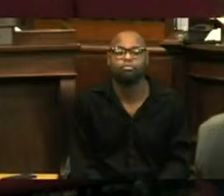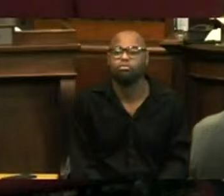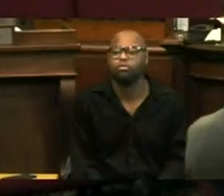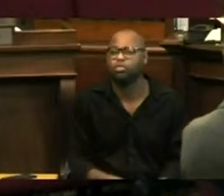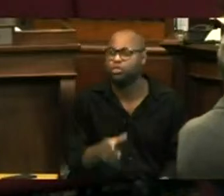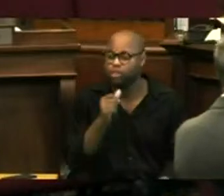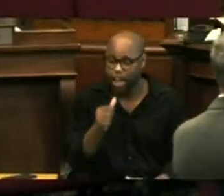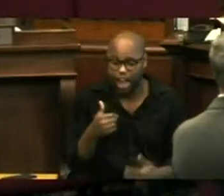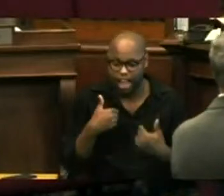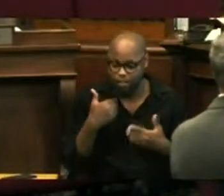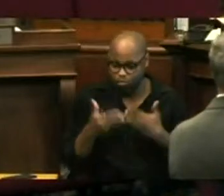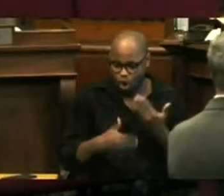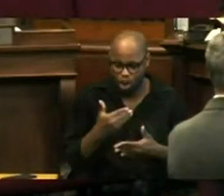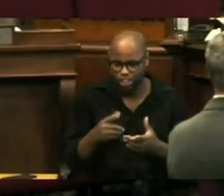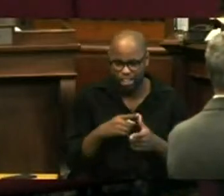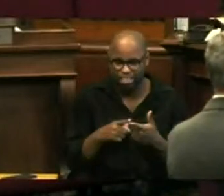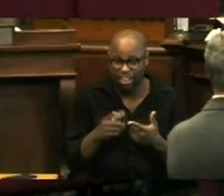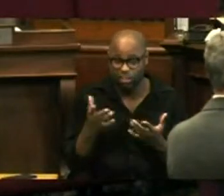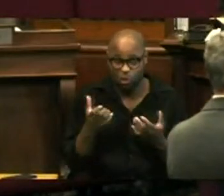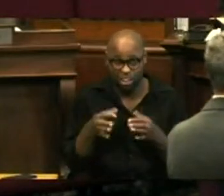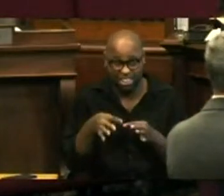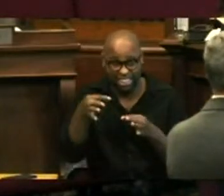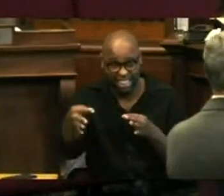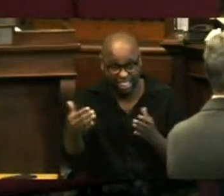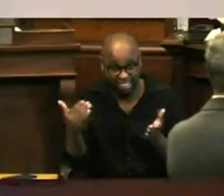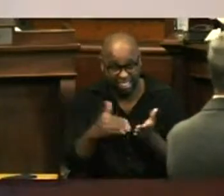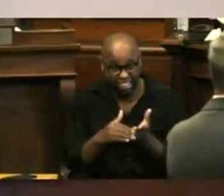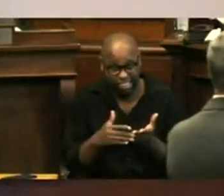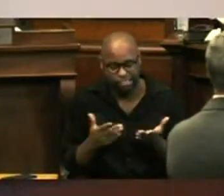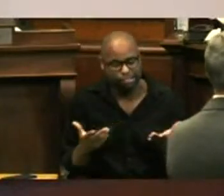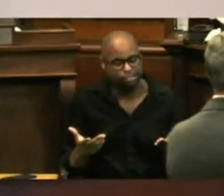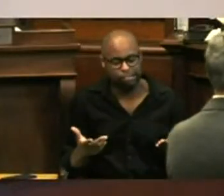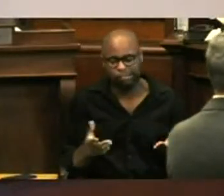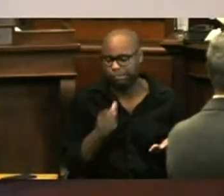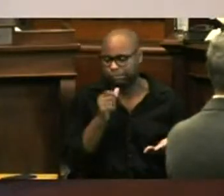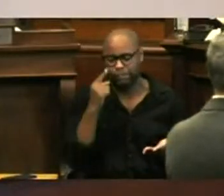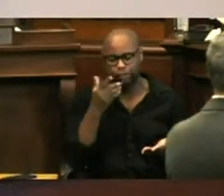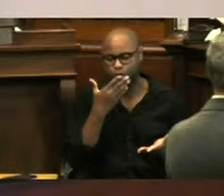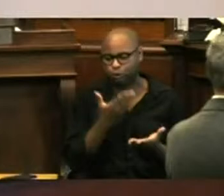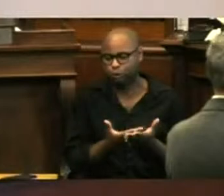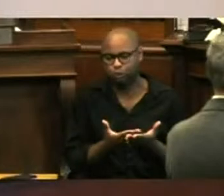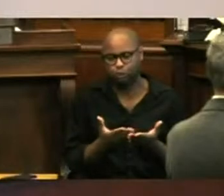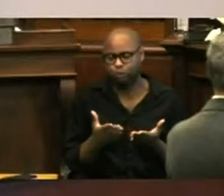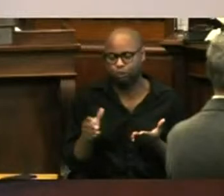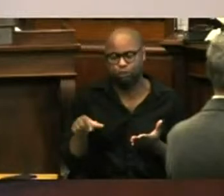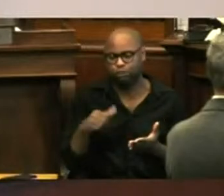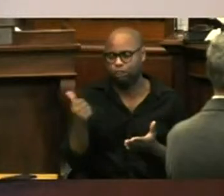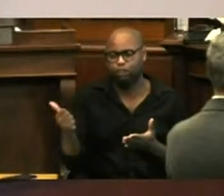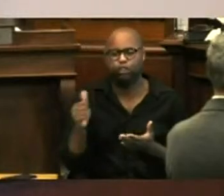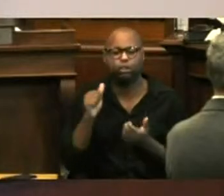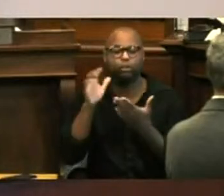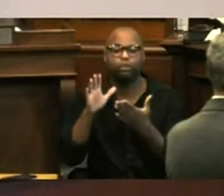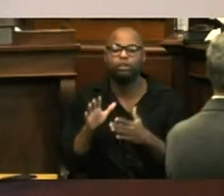leeway with. But to not go very far and then just say, hey, we want to delay it again. I don't